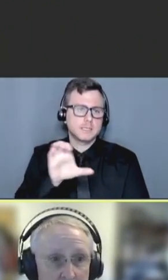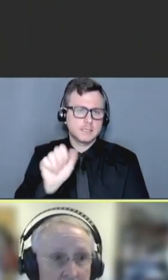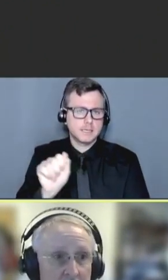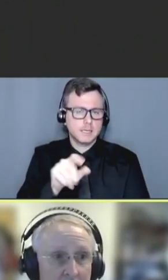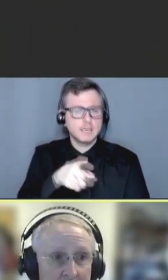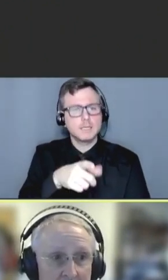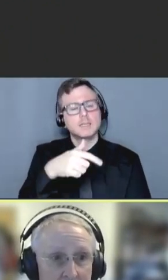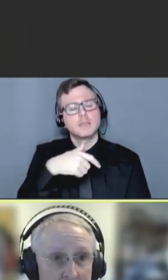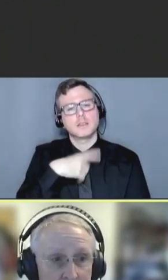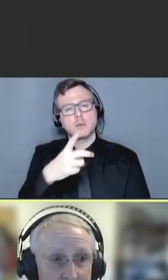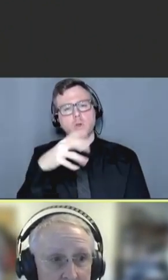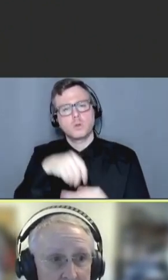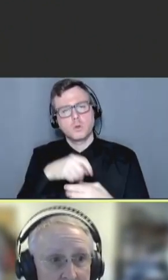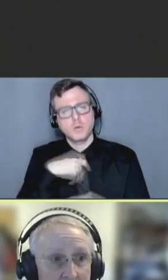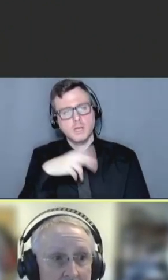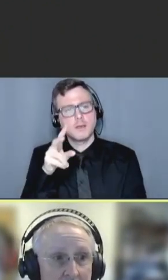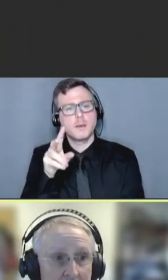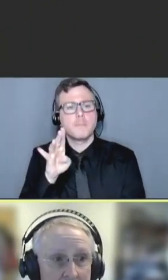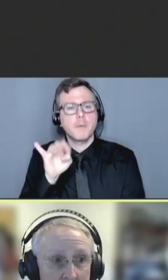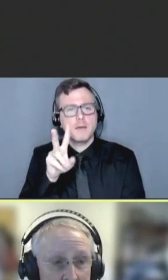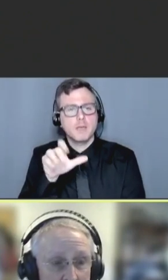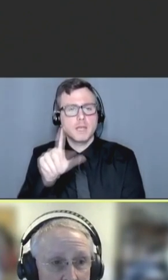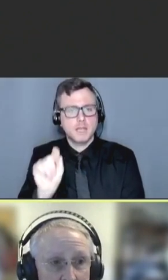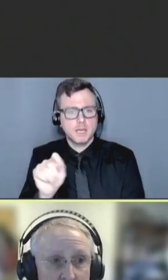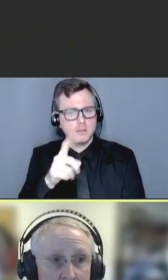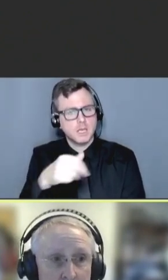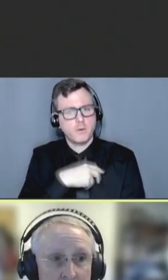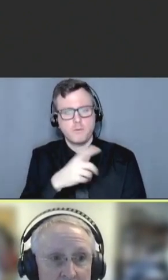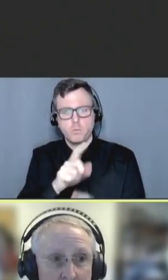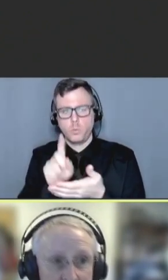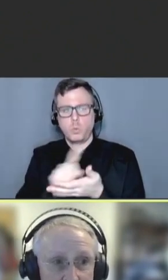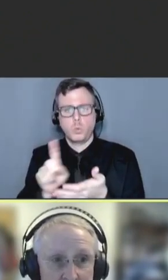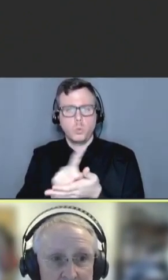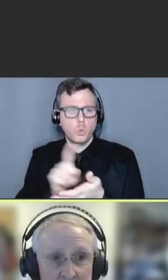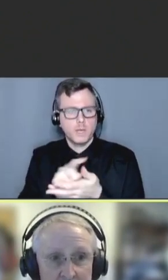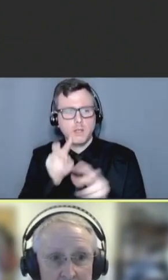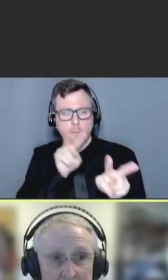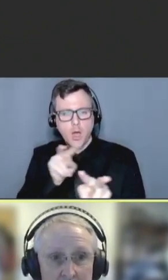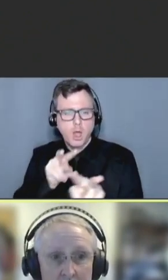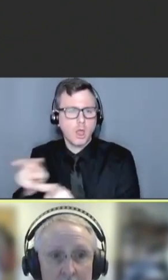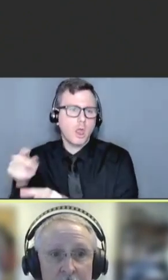includes the bivalent boosters. They have looked at these for a pretty specified set of outcomes,